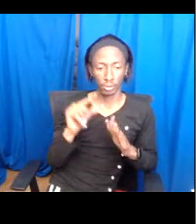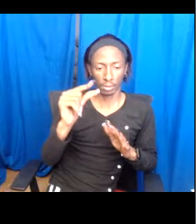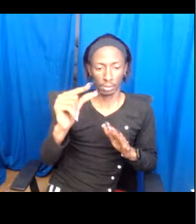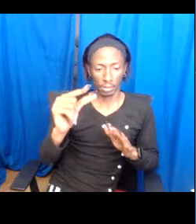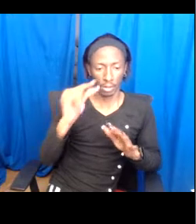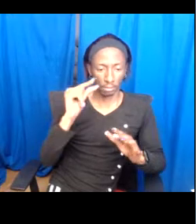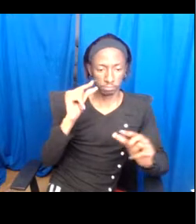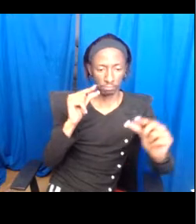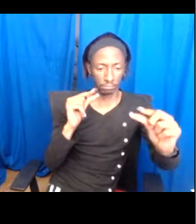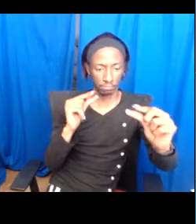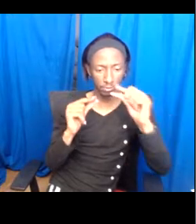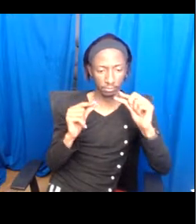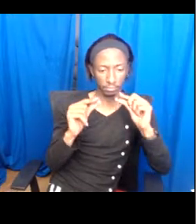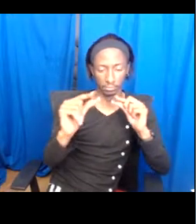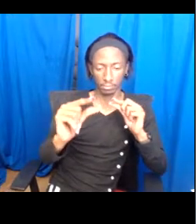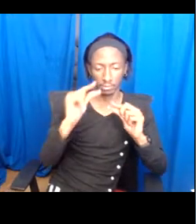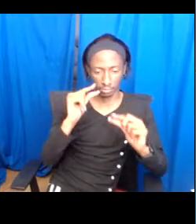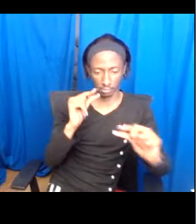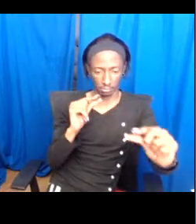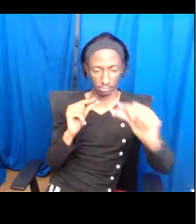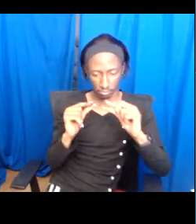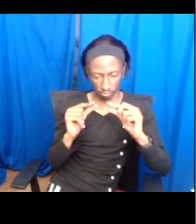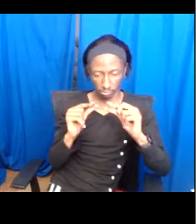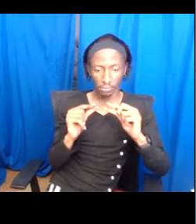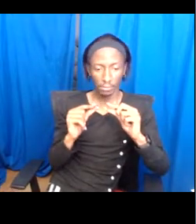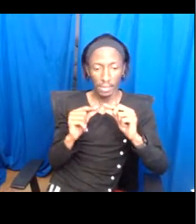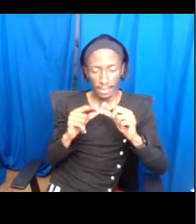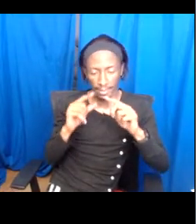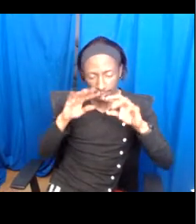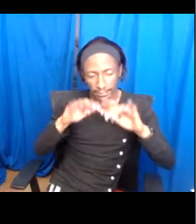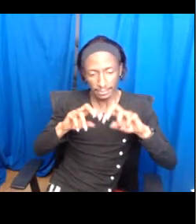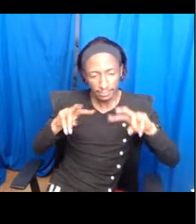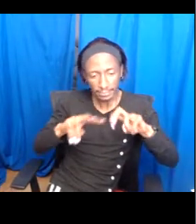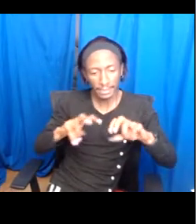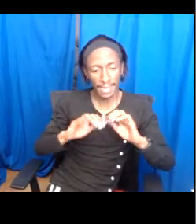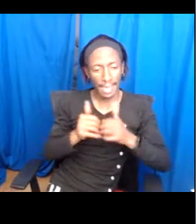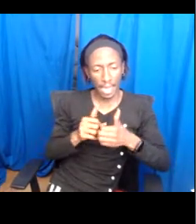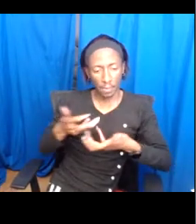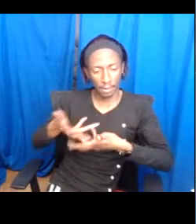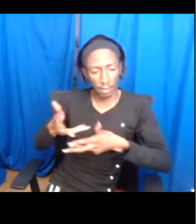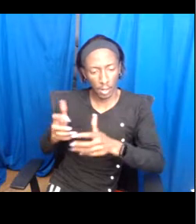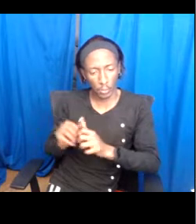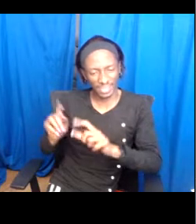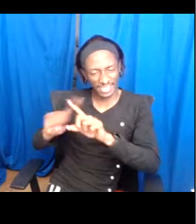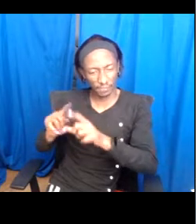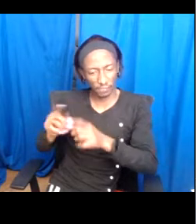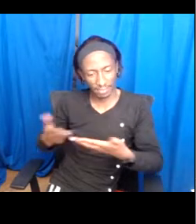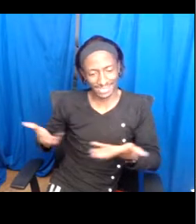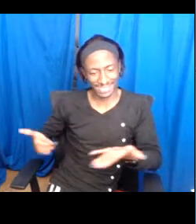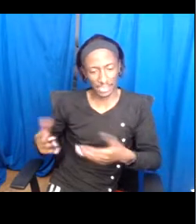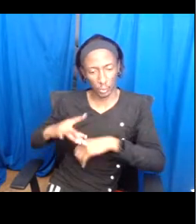and study how it interacts with the different surfaces on earth and how much that light is reflected back.